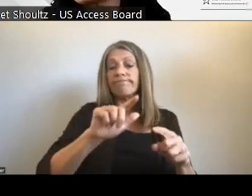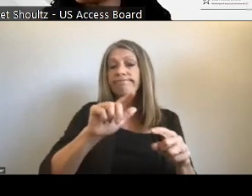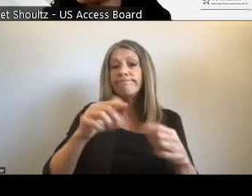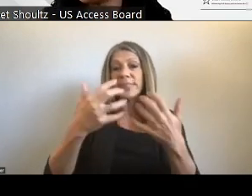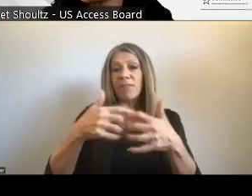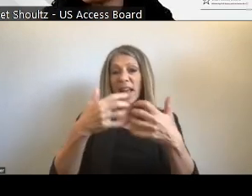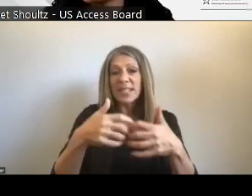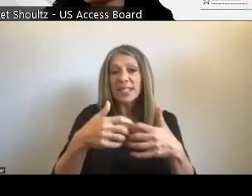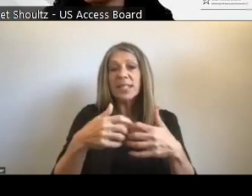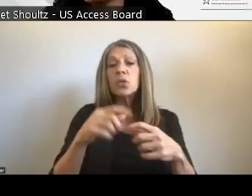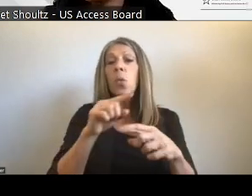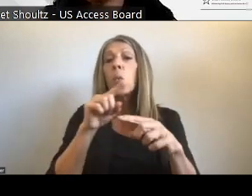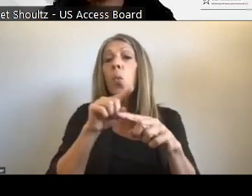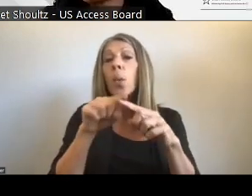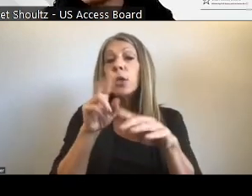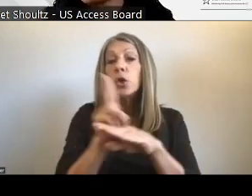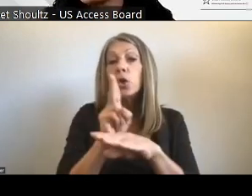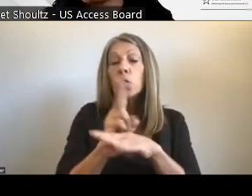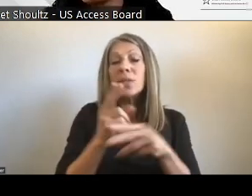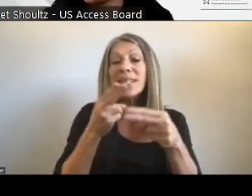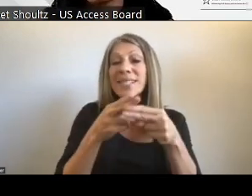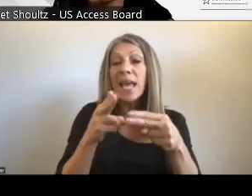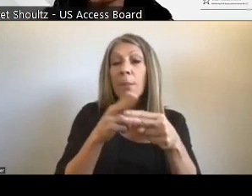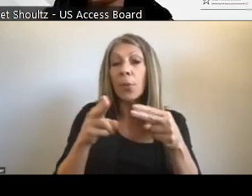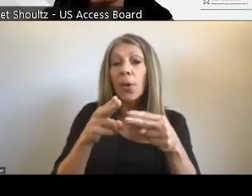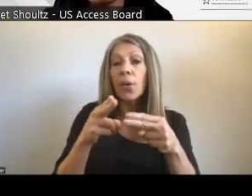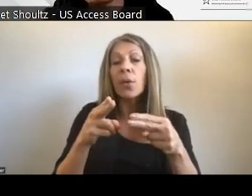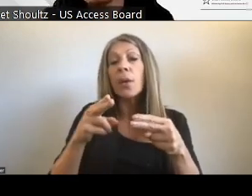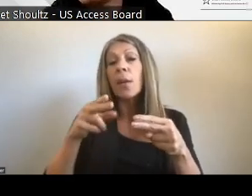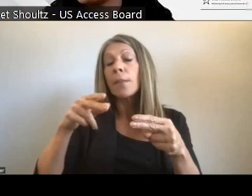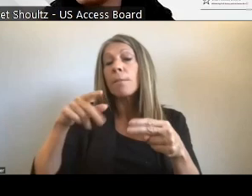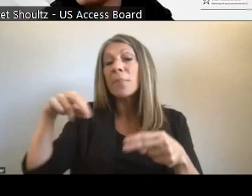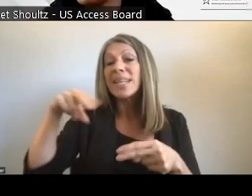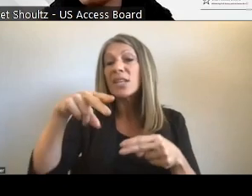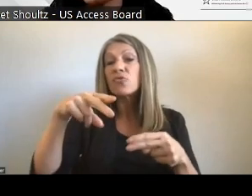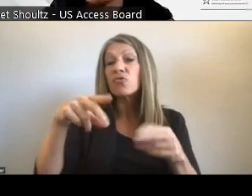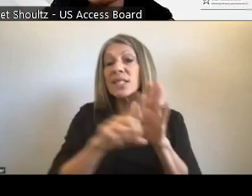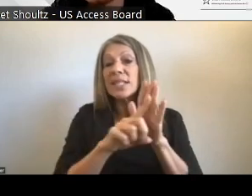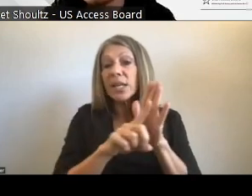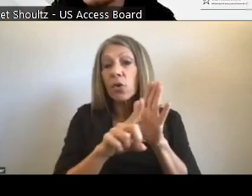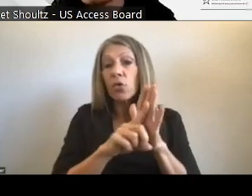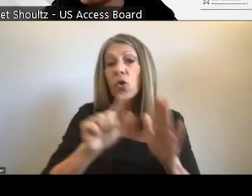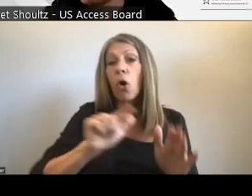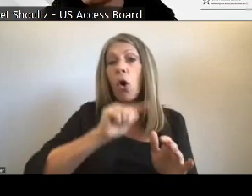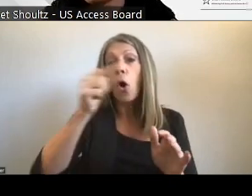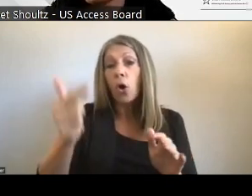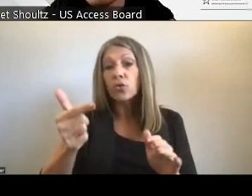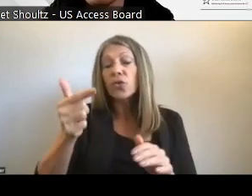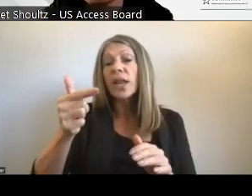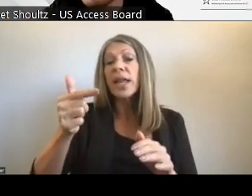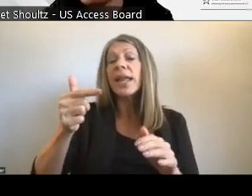when used in temporary pedestrian signals on alternate pedestrian access routes; and